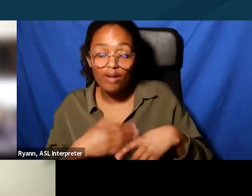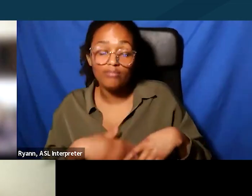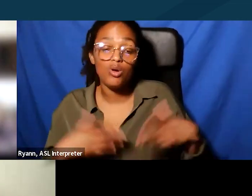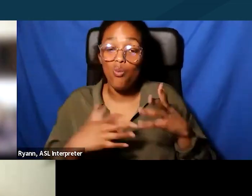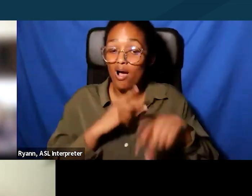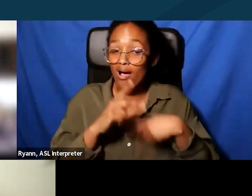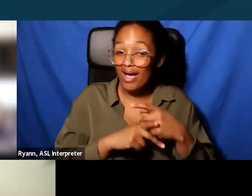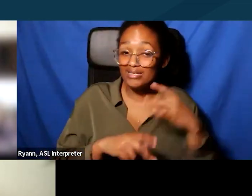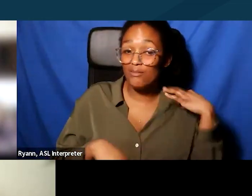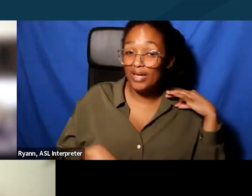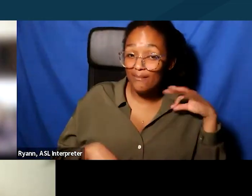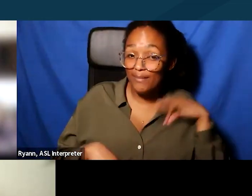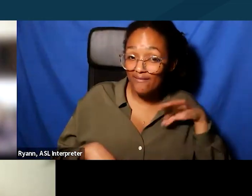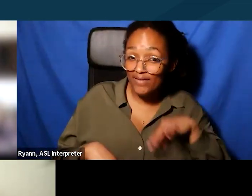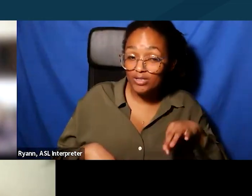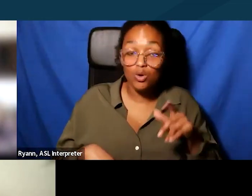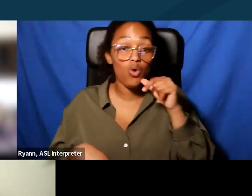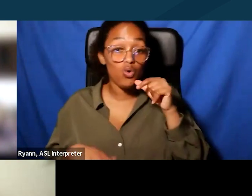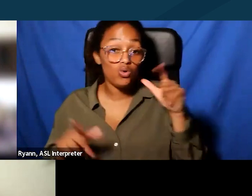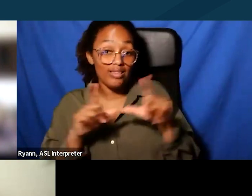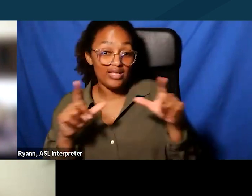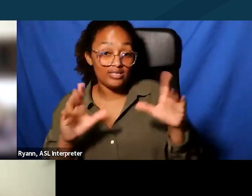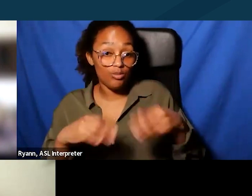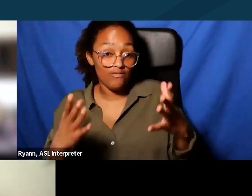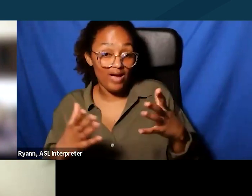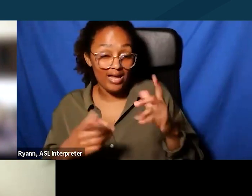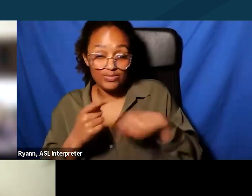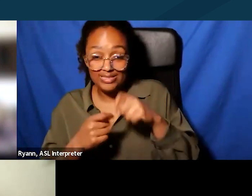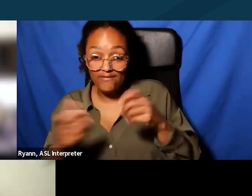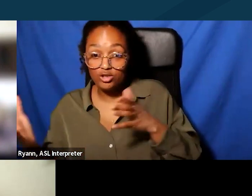and who provides what kind of service and whether you're licensed at all and so on and so on.